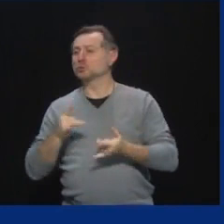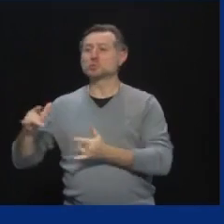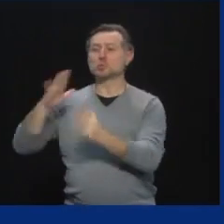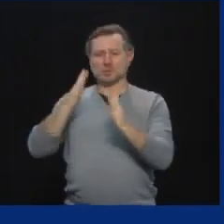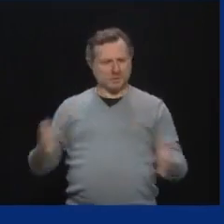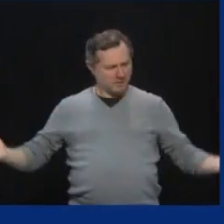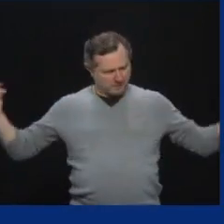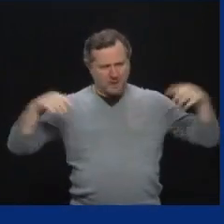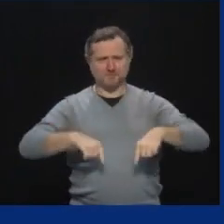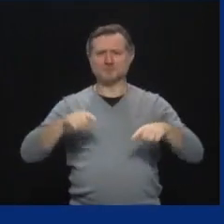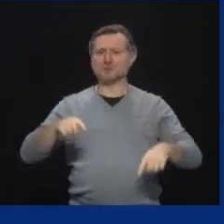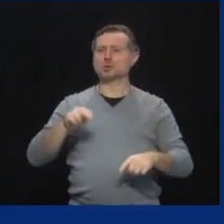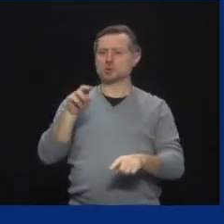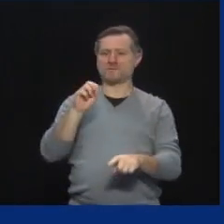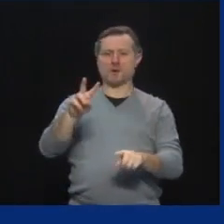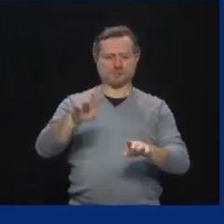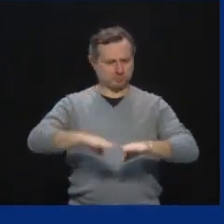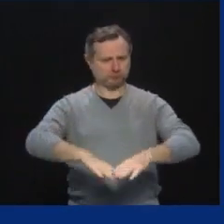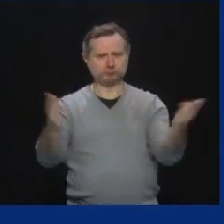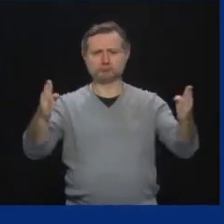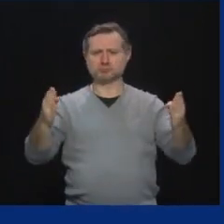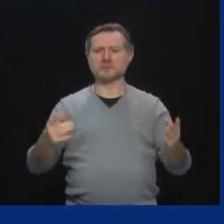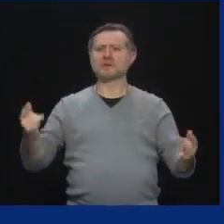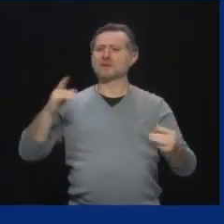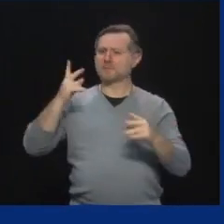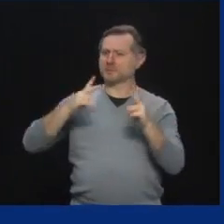going to come to New york city and new york state uh composed others.